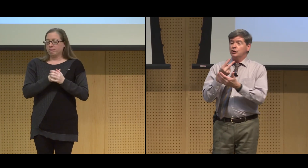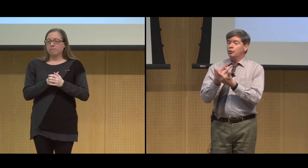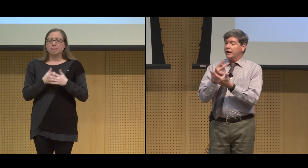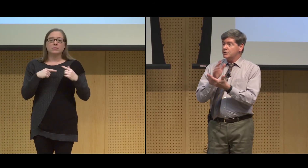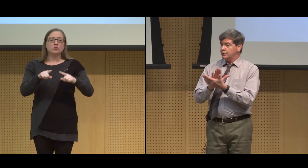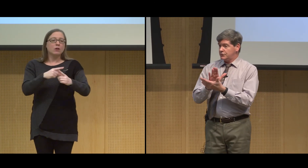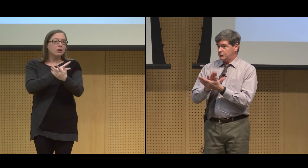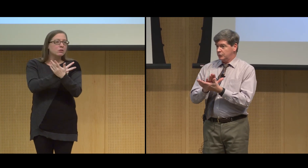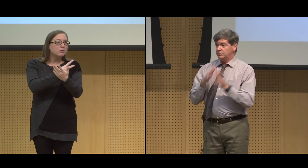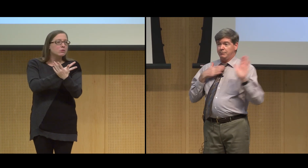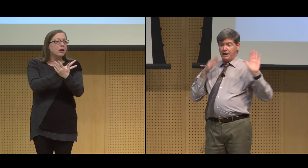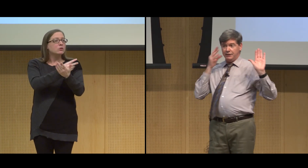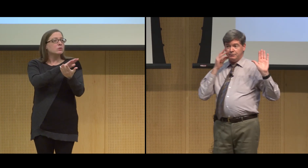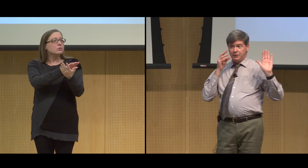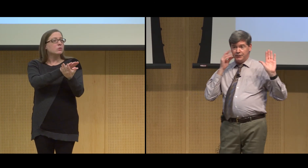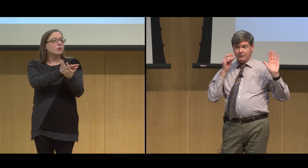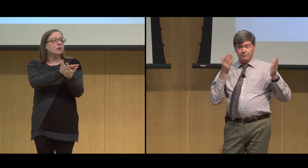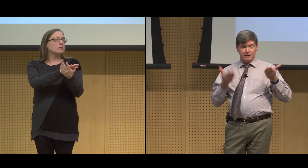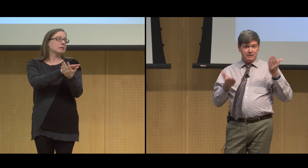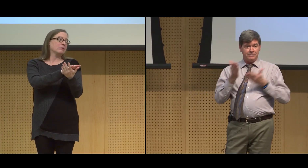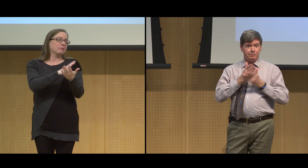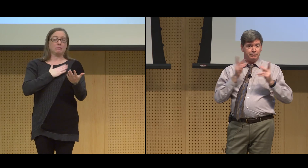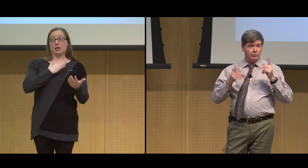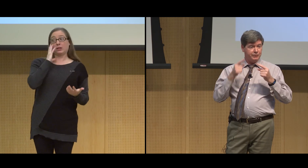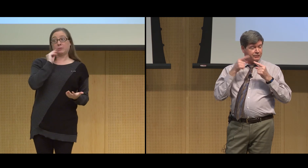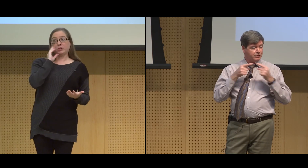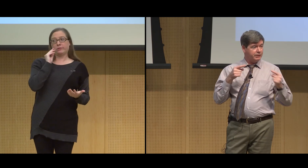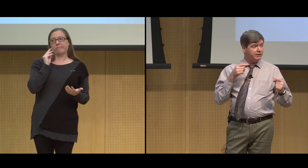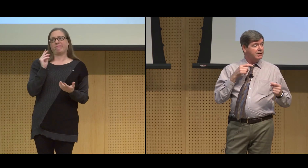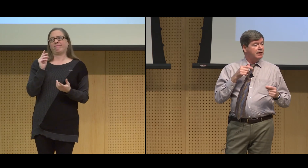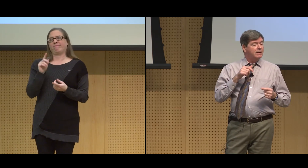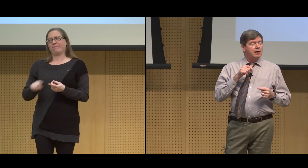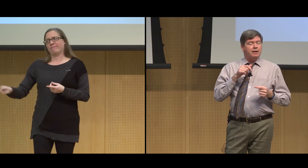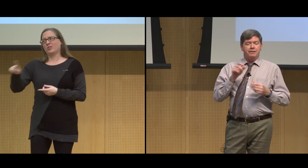In gradate school in my experience-- maybe some people will disagree--